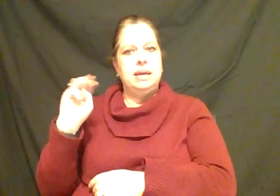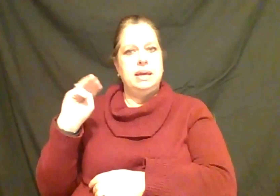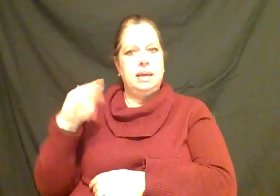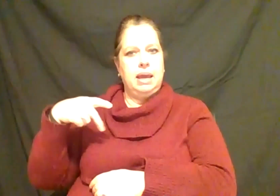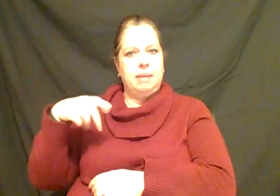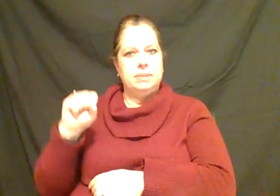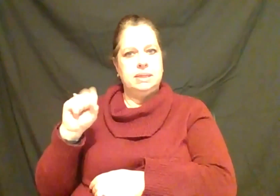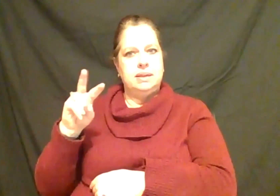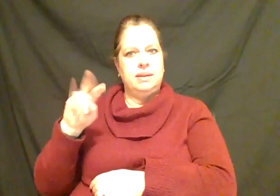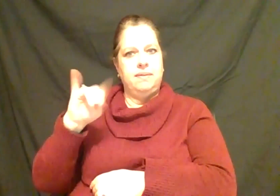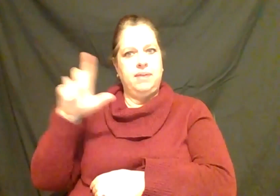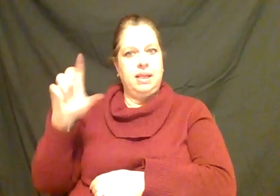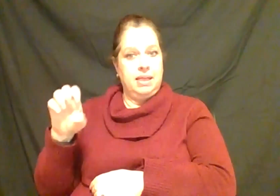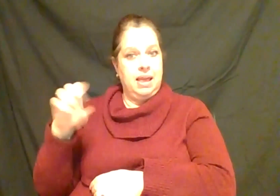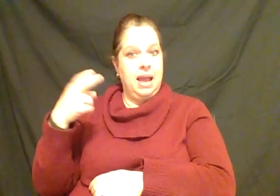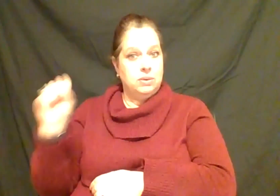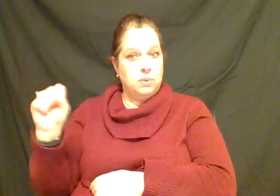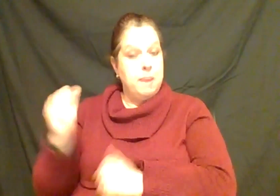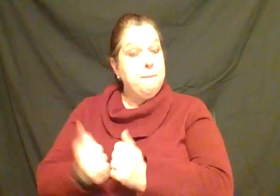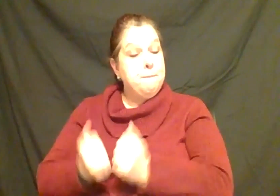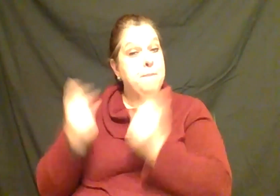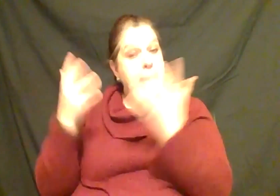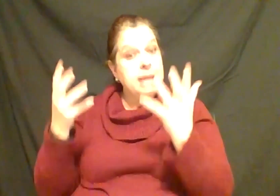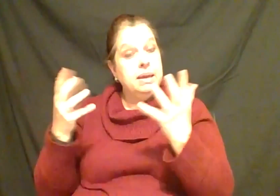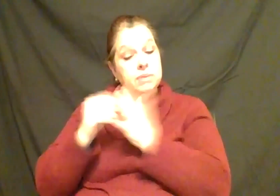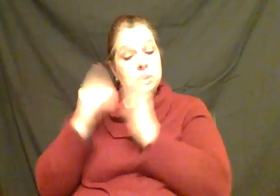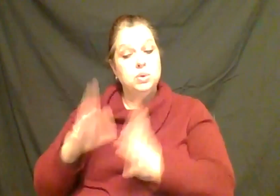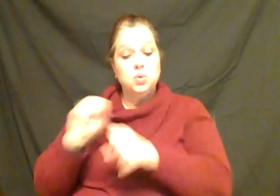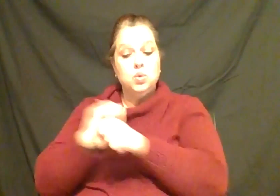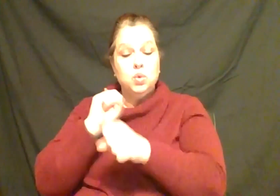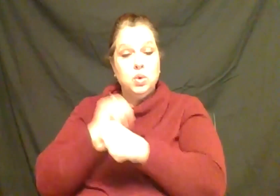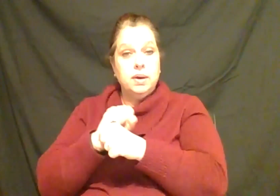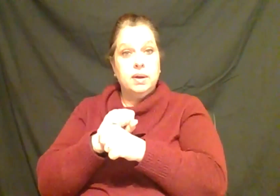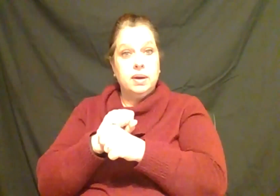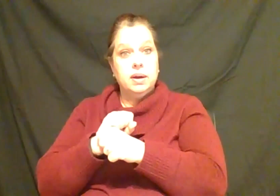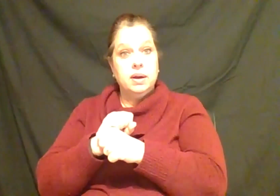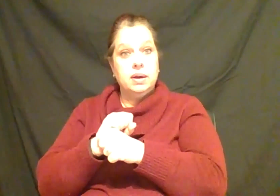academy many of their students work towards achieving an associate's degree by the time they